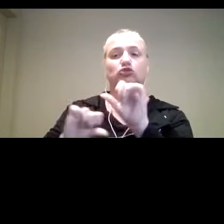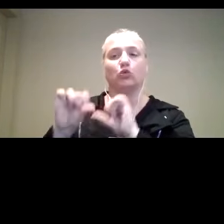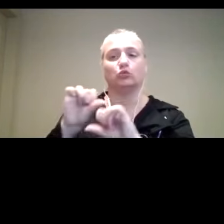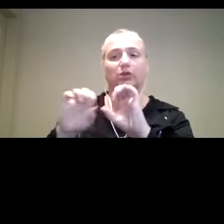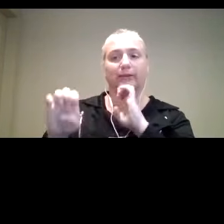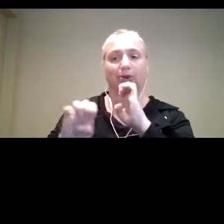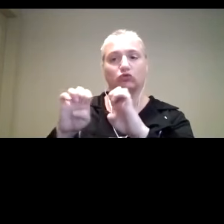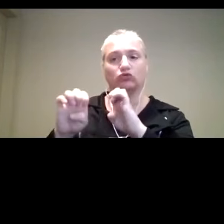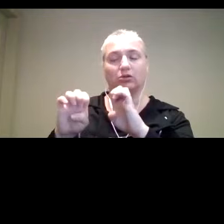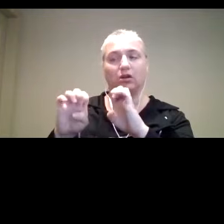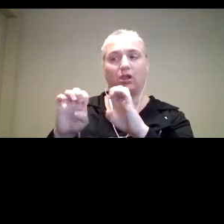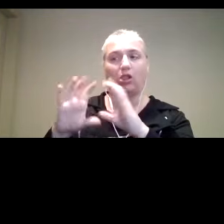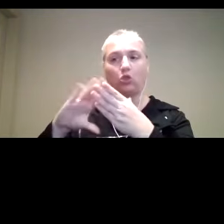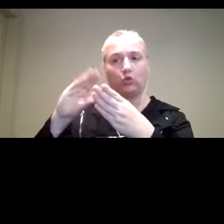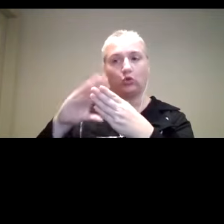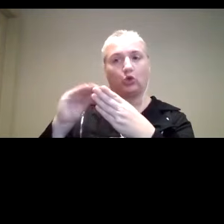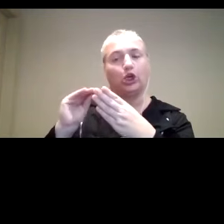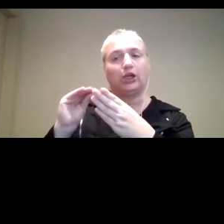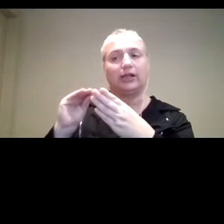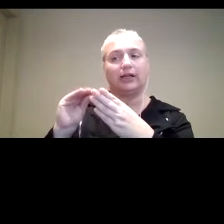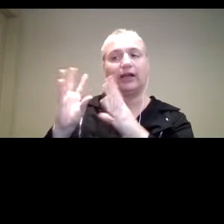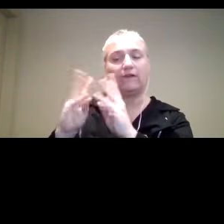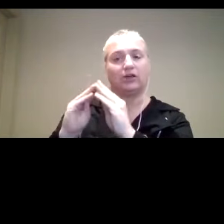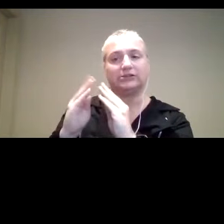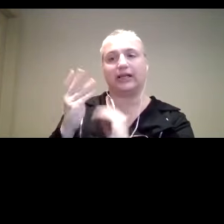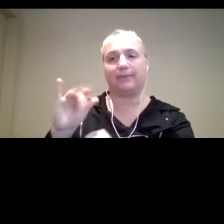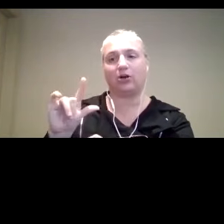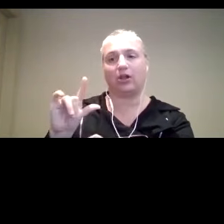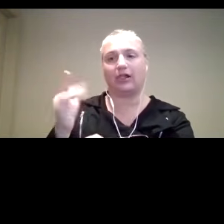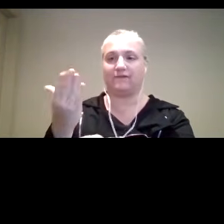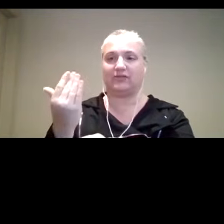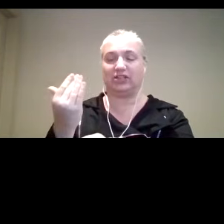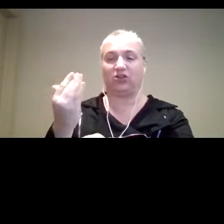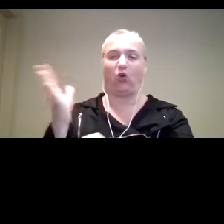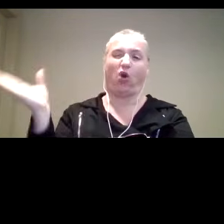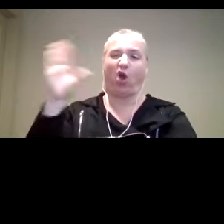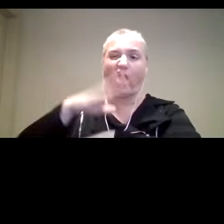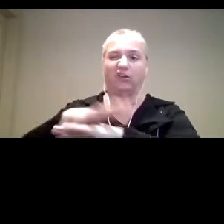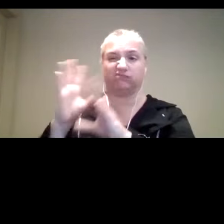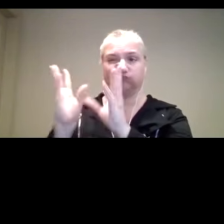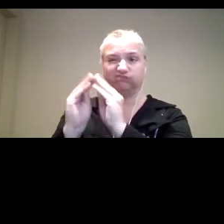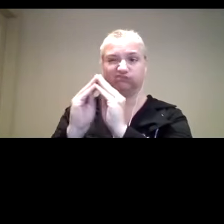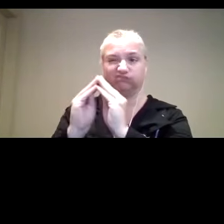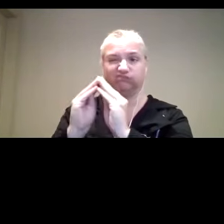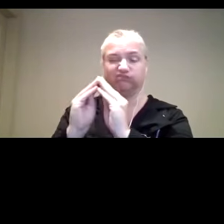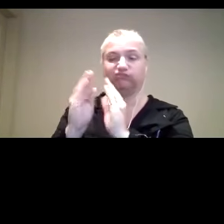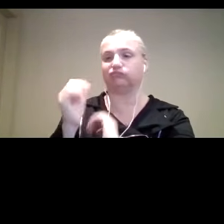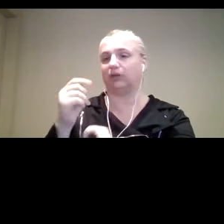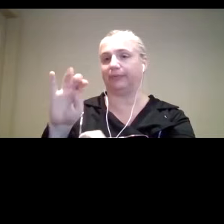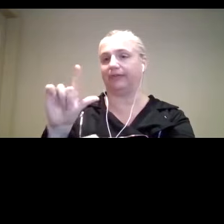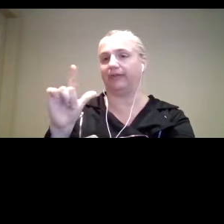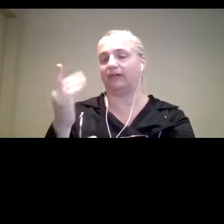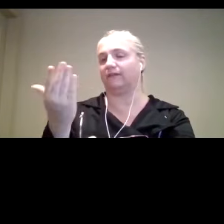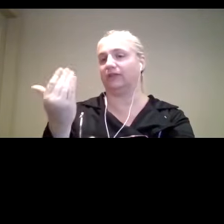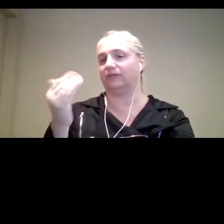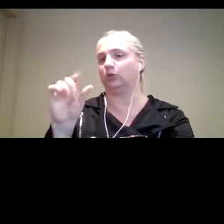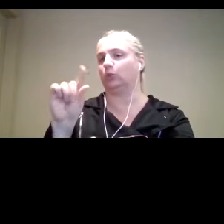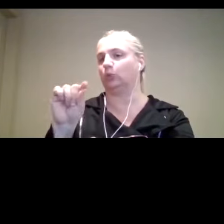It will be an all-day conference on April 15th in 2022. And we have several statewide people